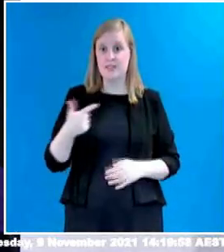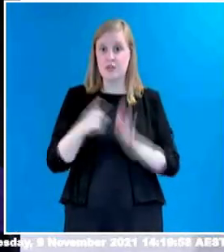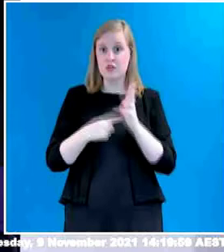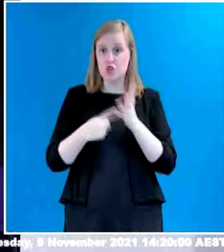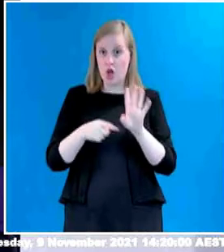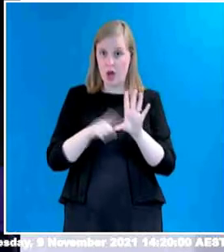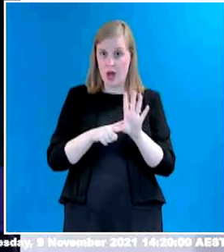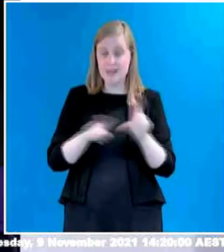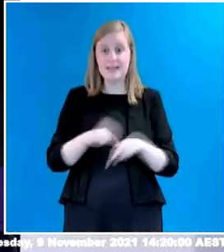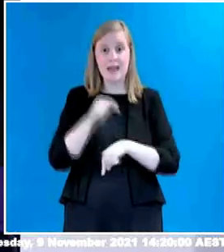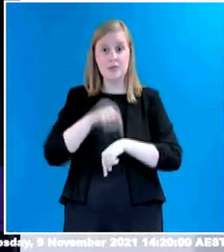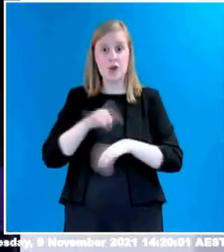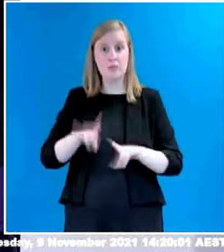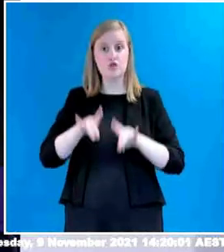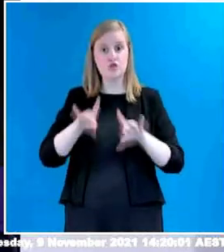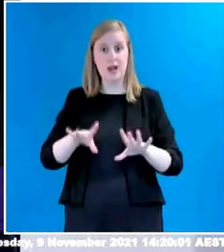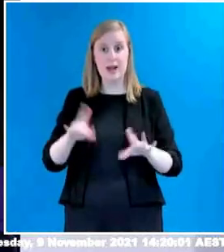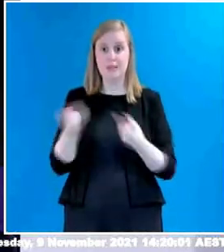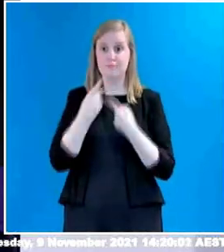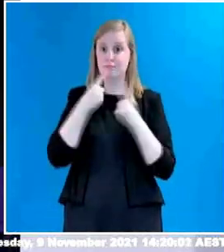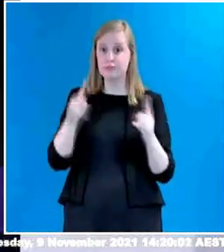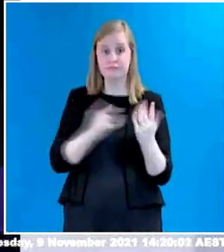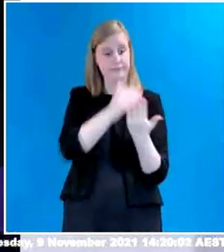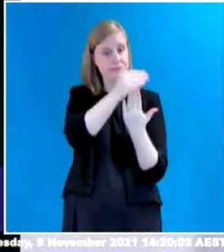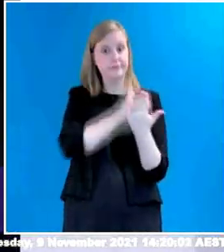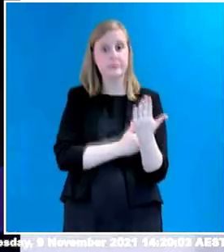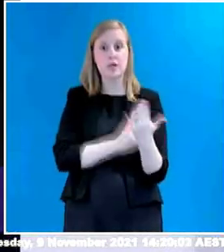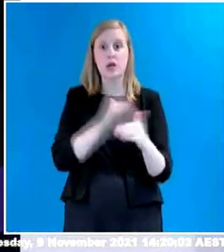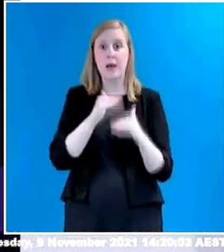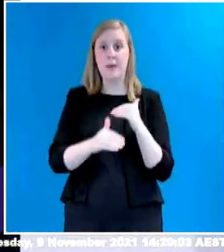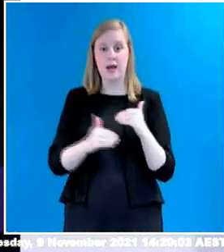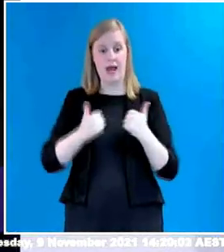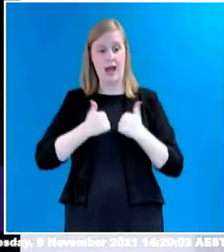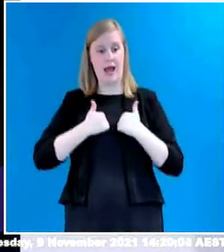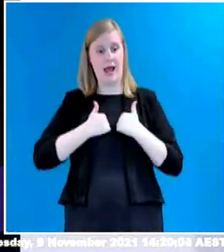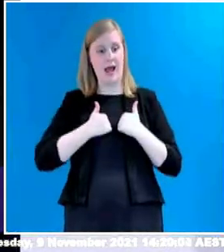Australia's understanding of a range of issues, including substituted